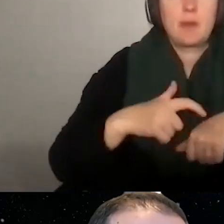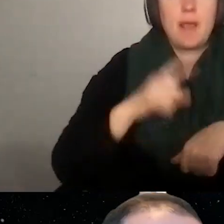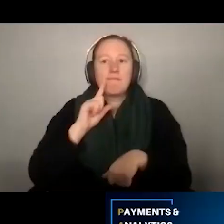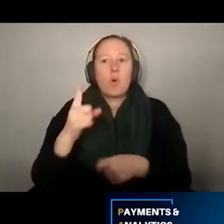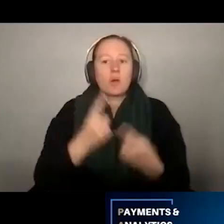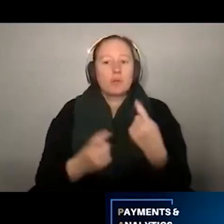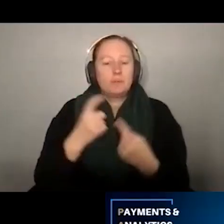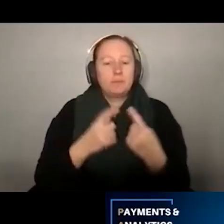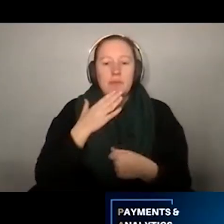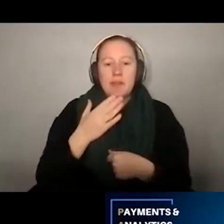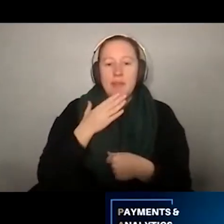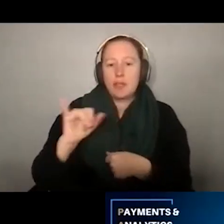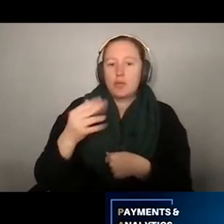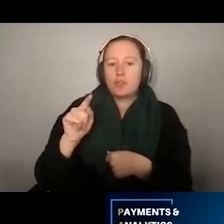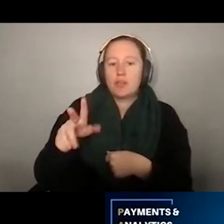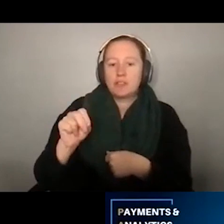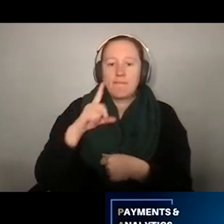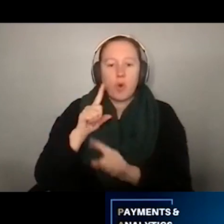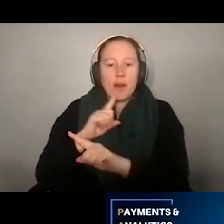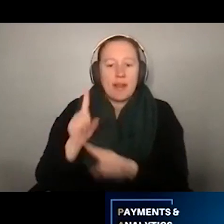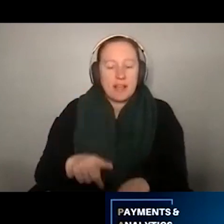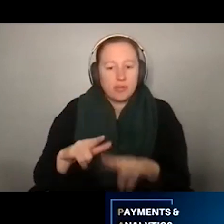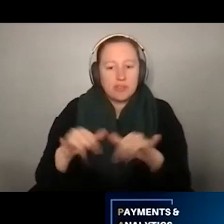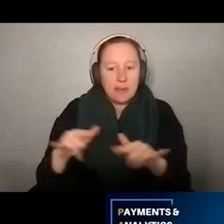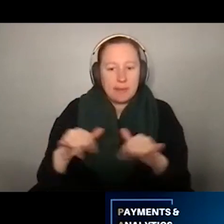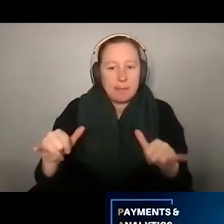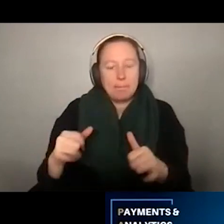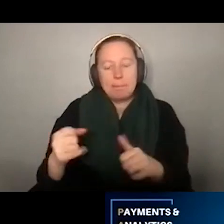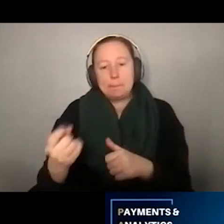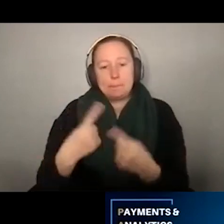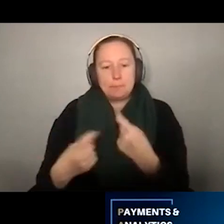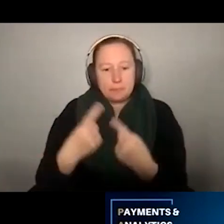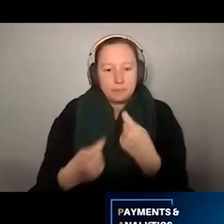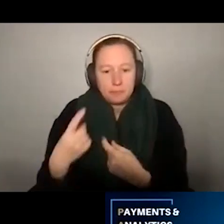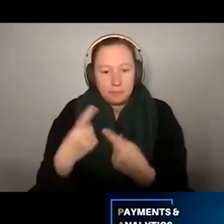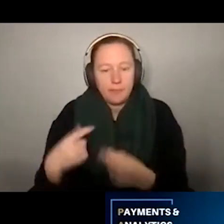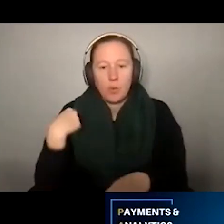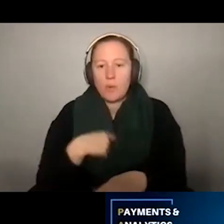Thank you, Justin, for answering those in the Q&A as we've been going.